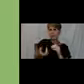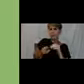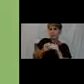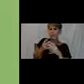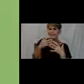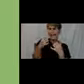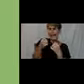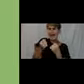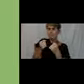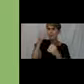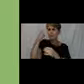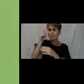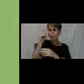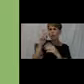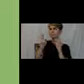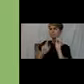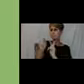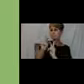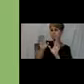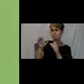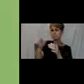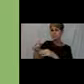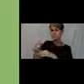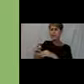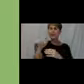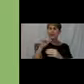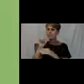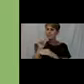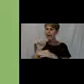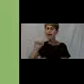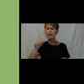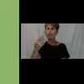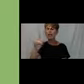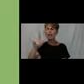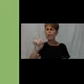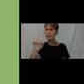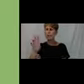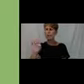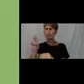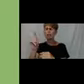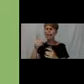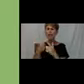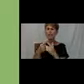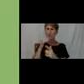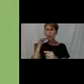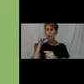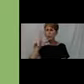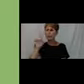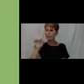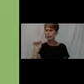are experiencing unsheltered homelessness. And so really excited to get you to meet the panelists today.